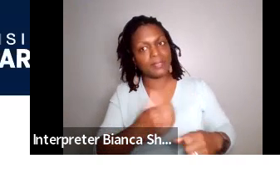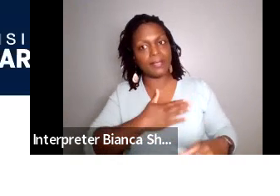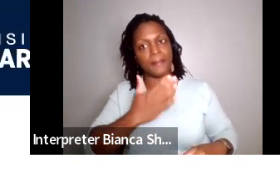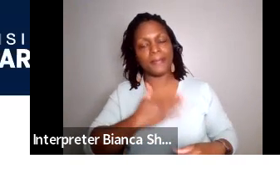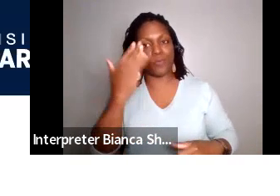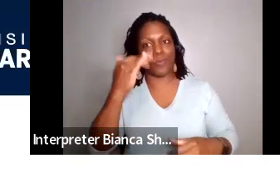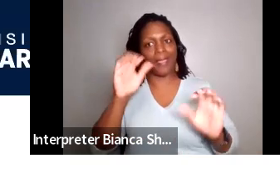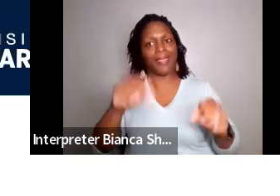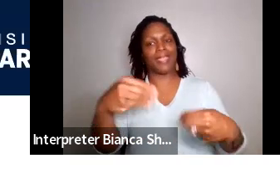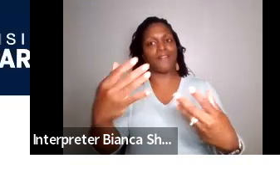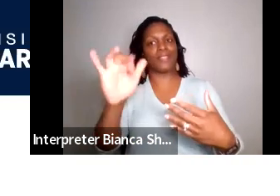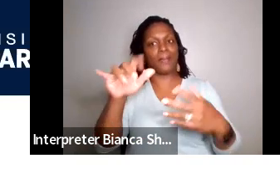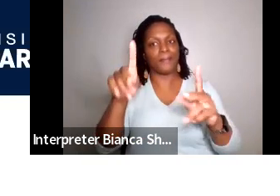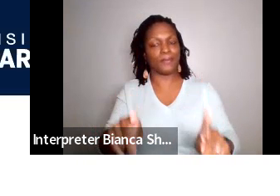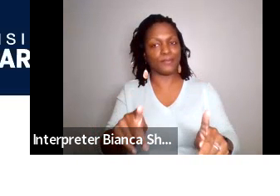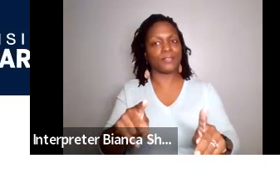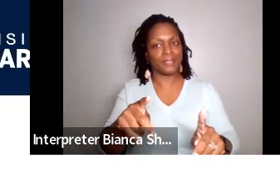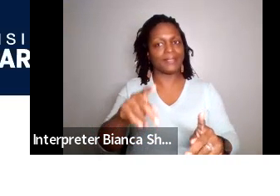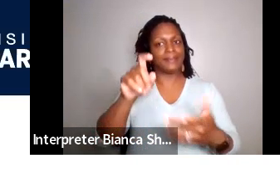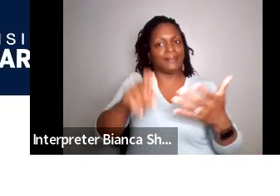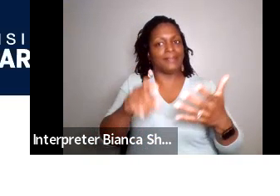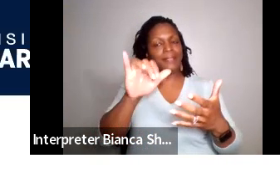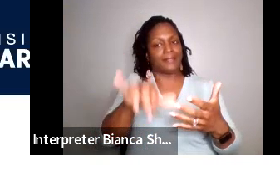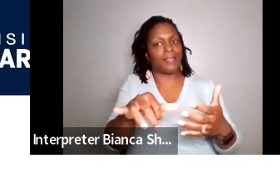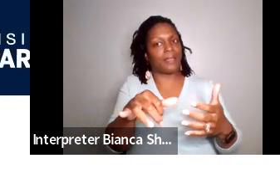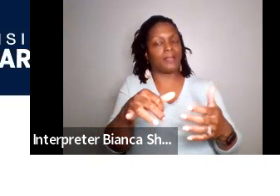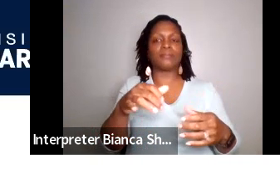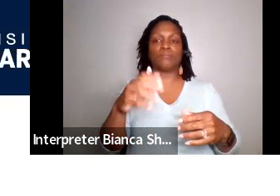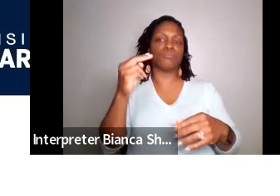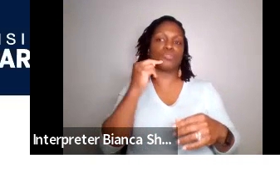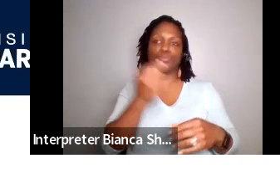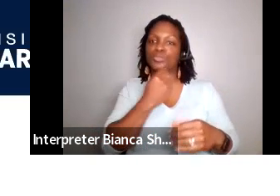balanced, nutritious food.